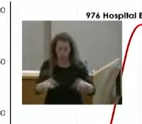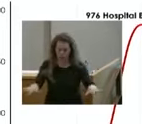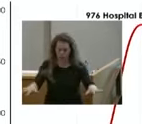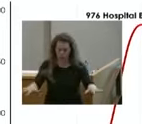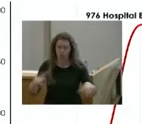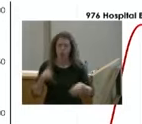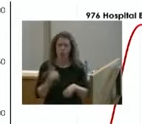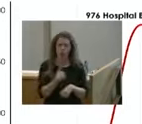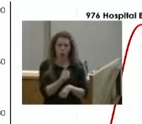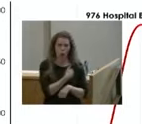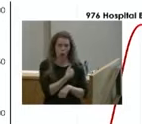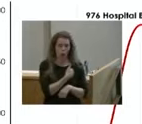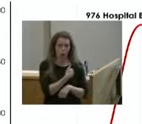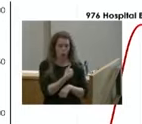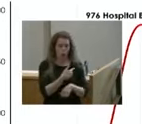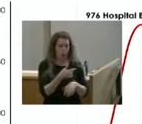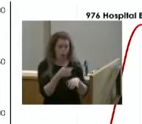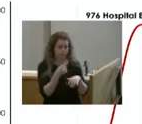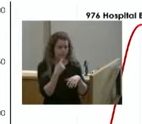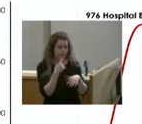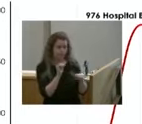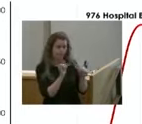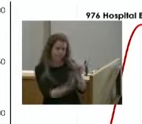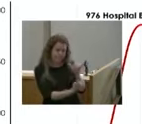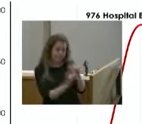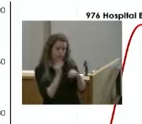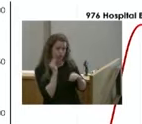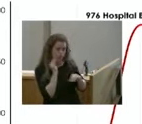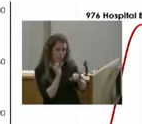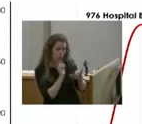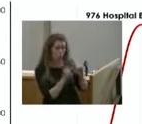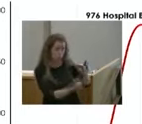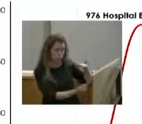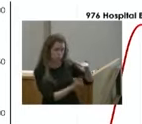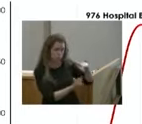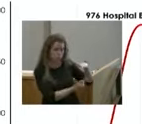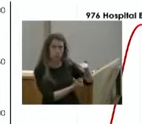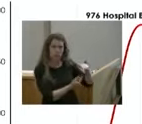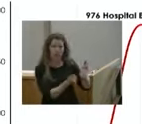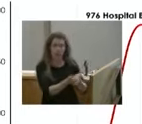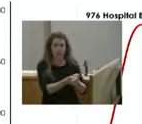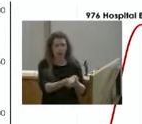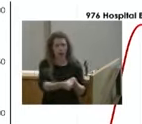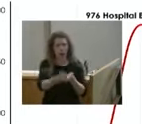we see the curve really flattened down. But as we talk about rolling some of